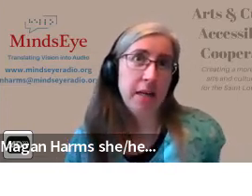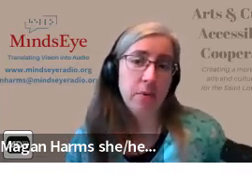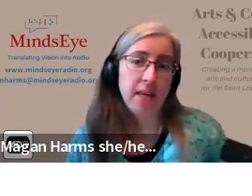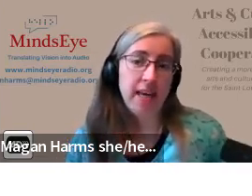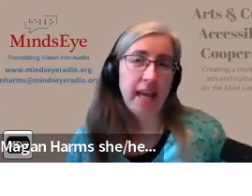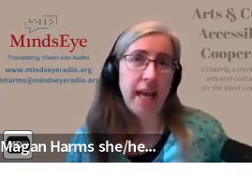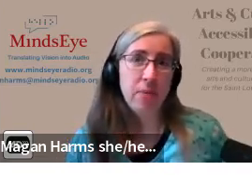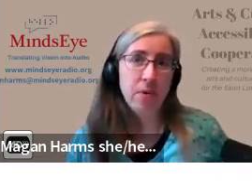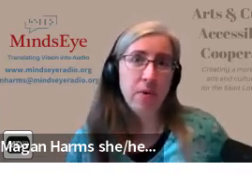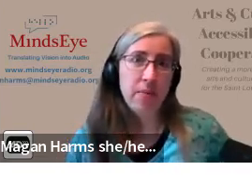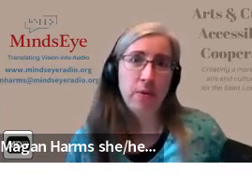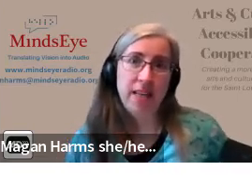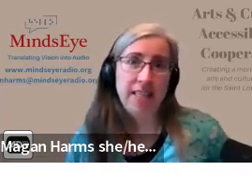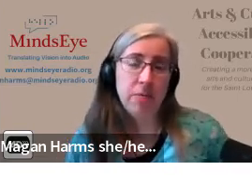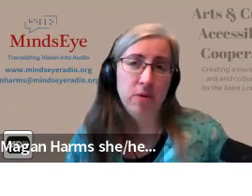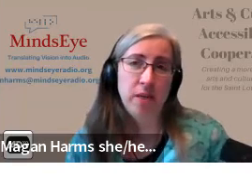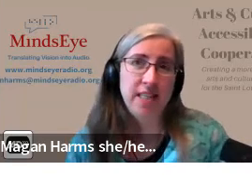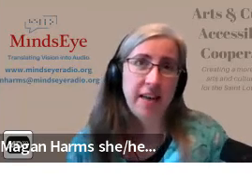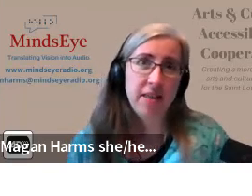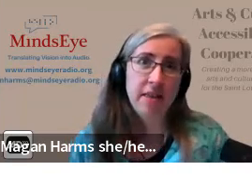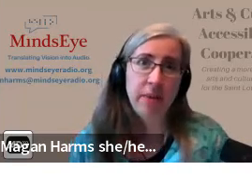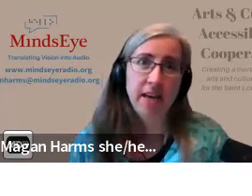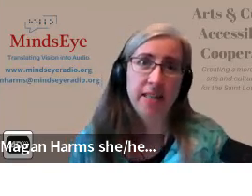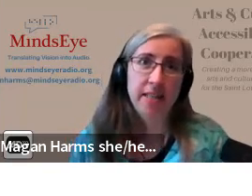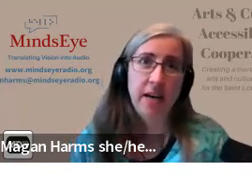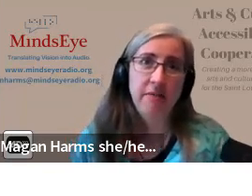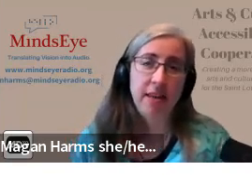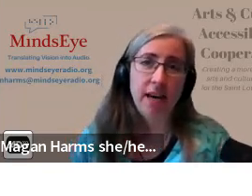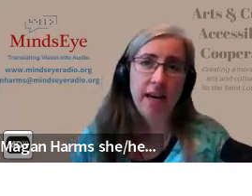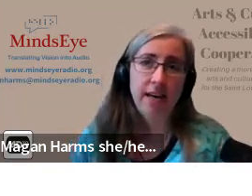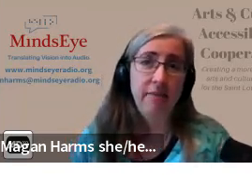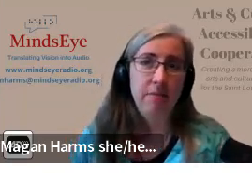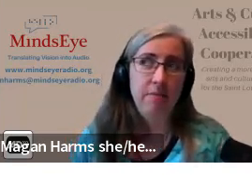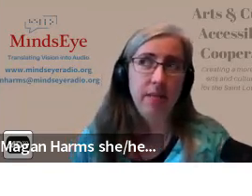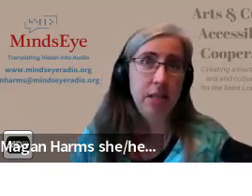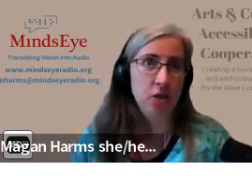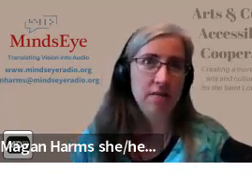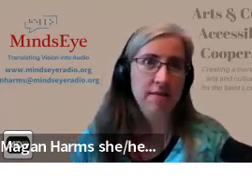up will be in April. Note that it's April 27th because of the East